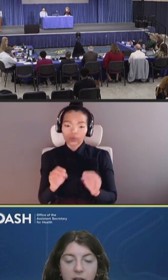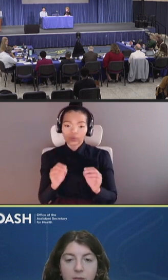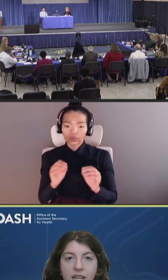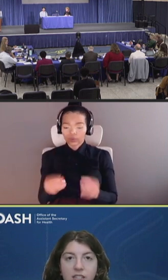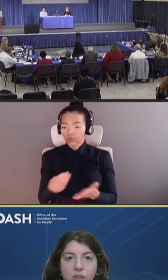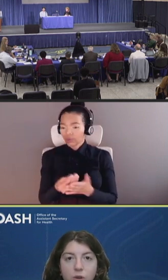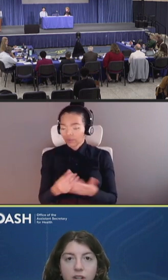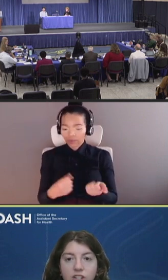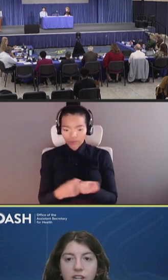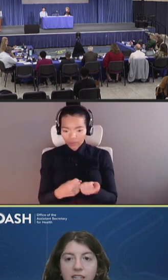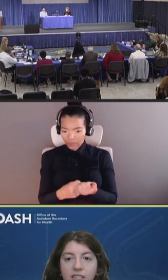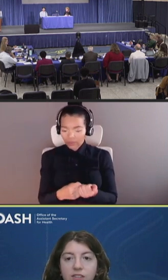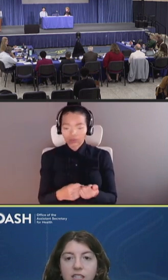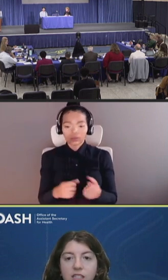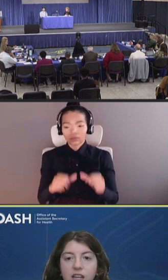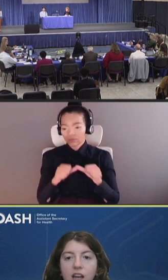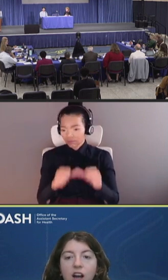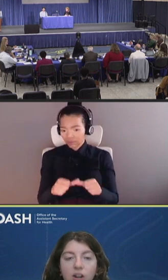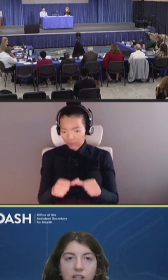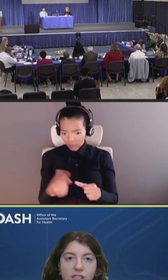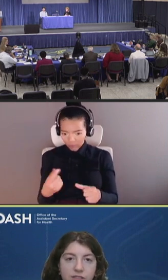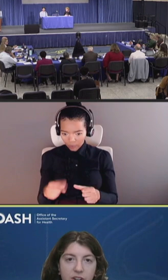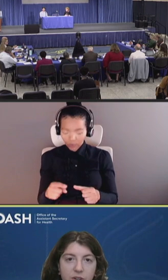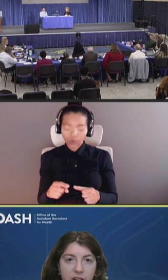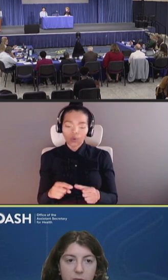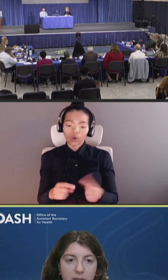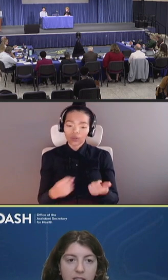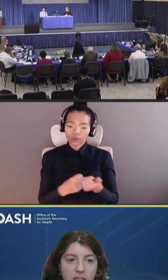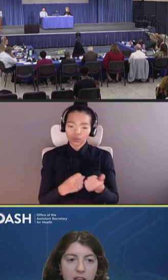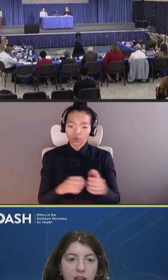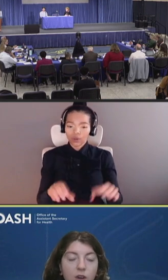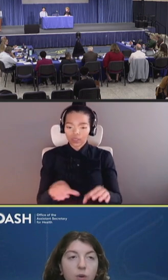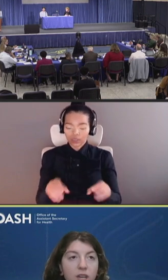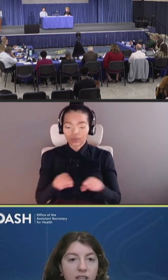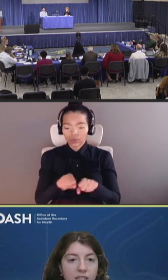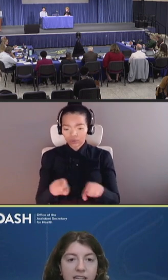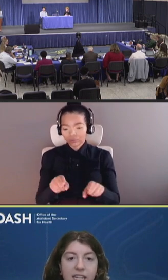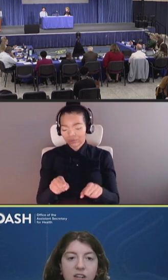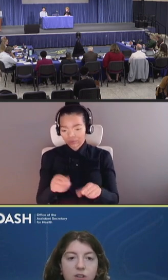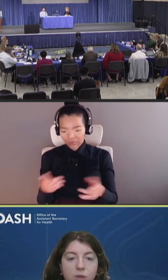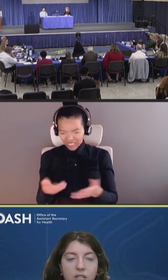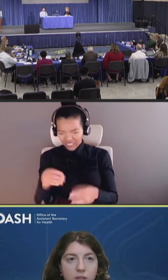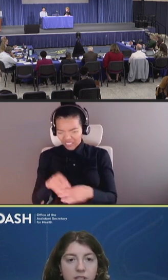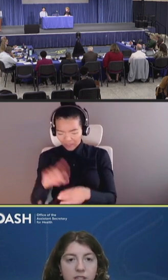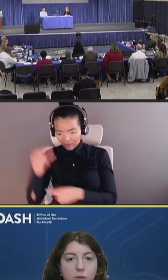hepatitis coordination activities across the federal government. With dedicated resources,